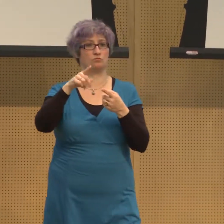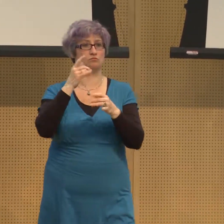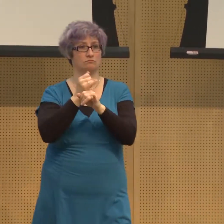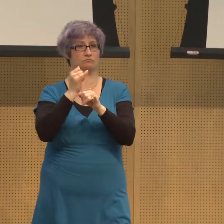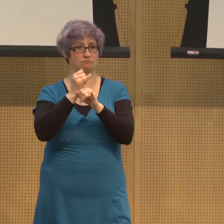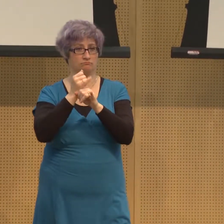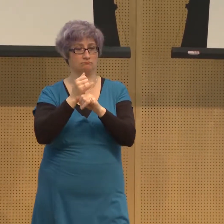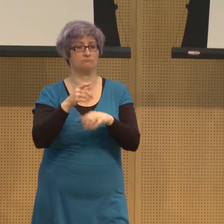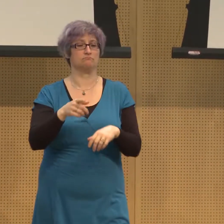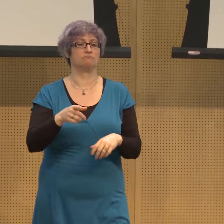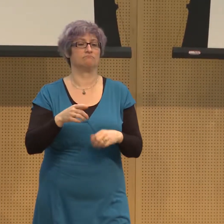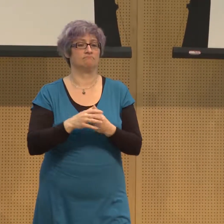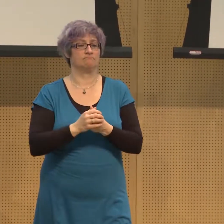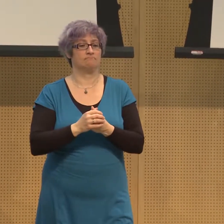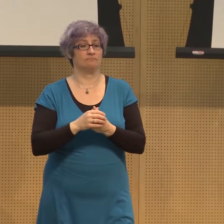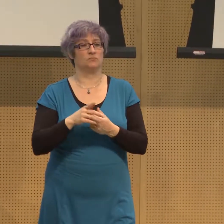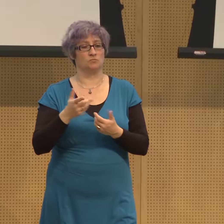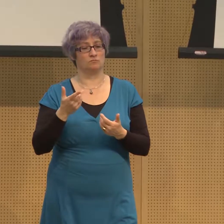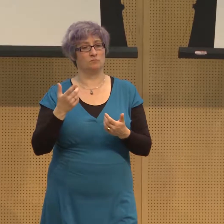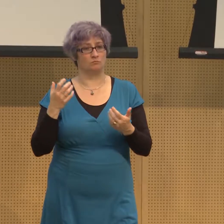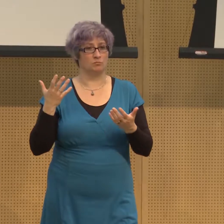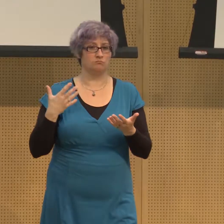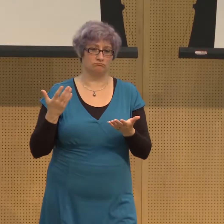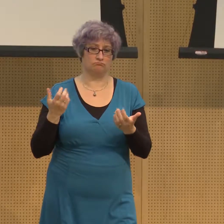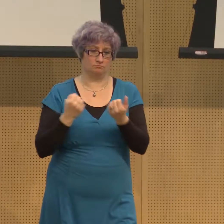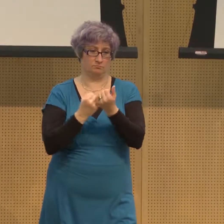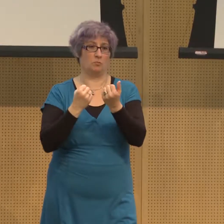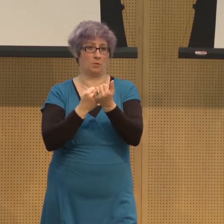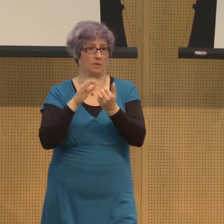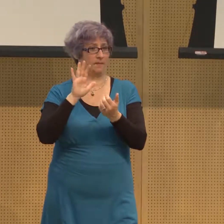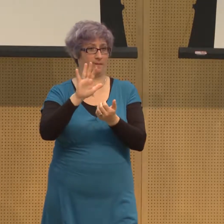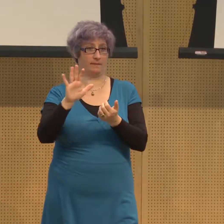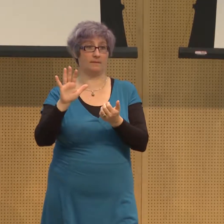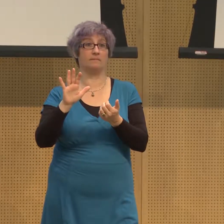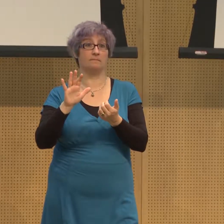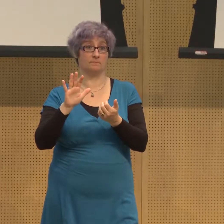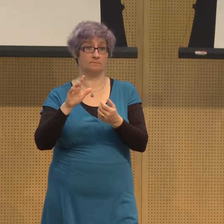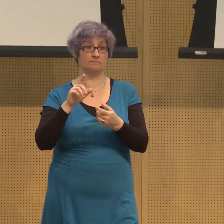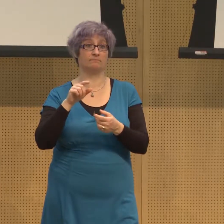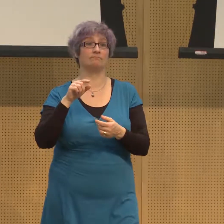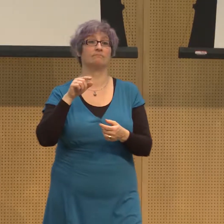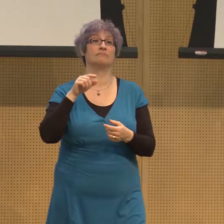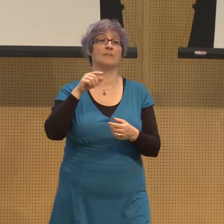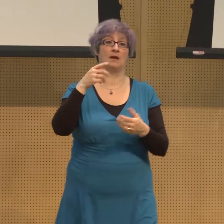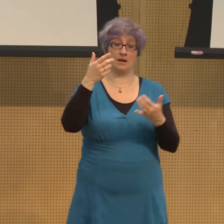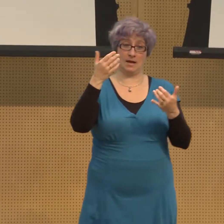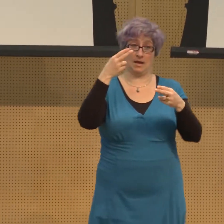They may not have access to any type of education in their area, so they might want to go to this deaf school